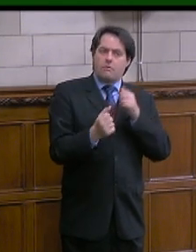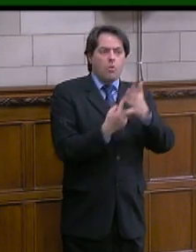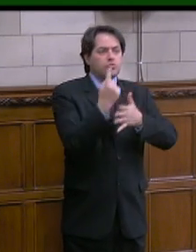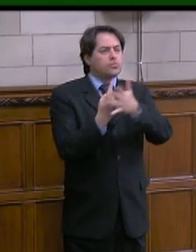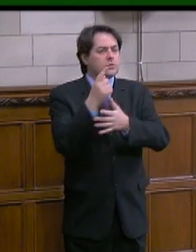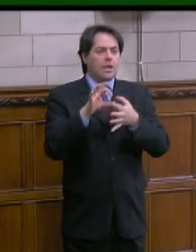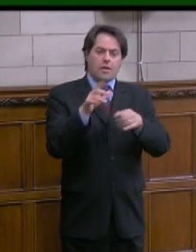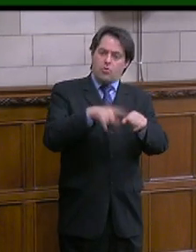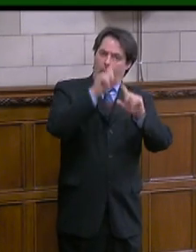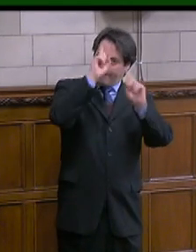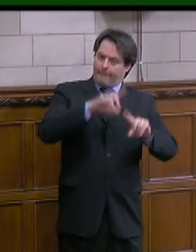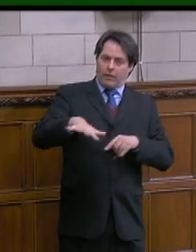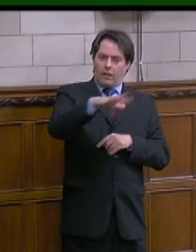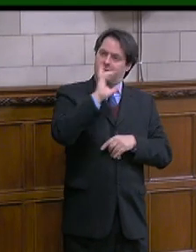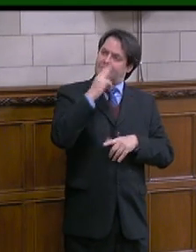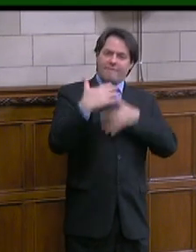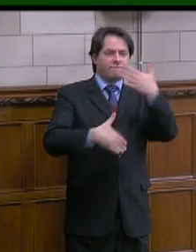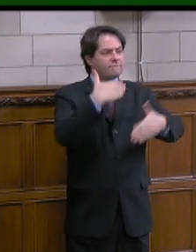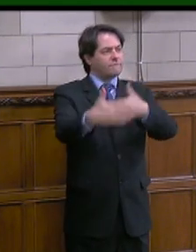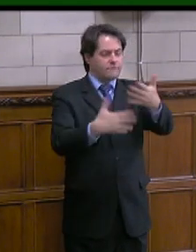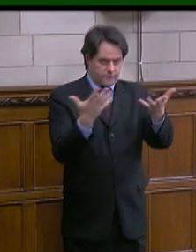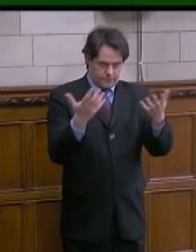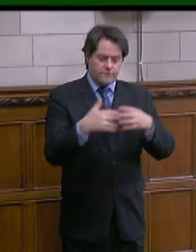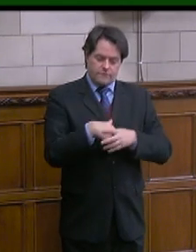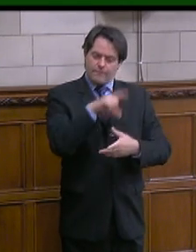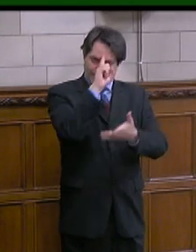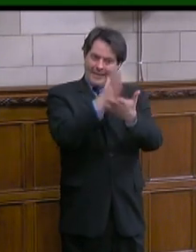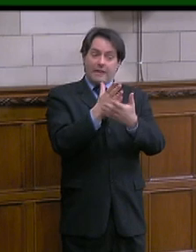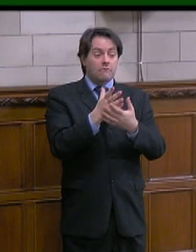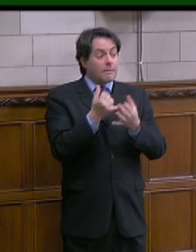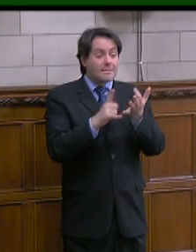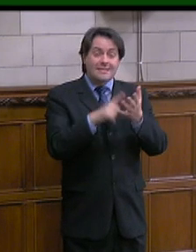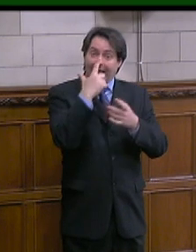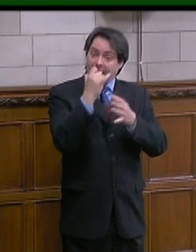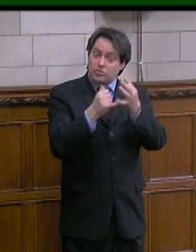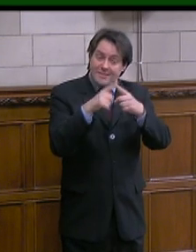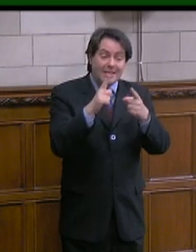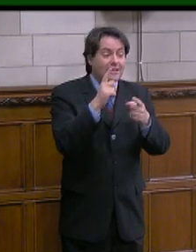to young people who are deaf. They believe that if BSL becomes part of the national curriculum, that will even up the